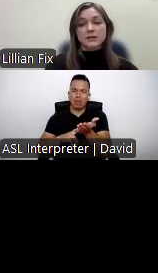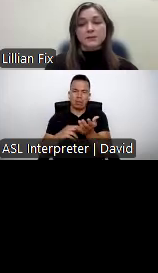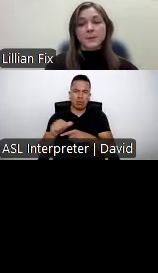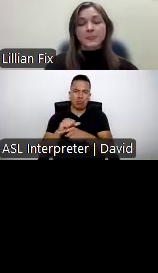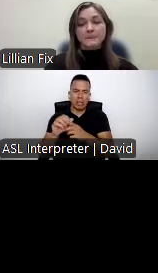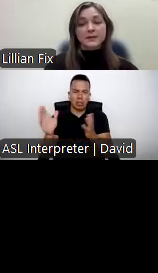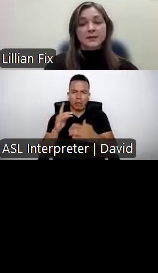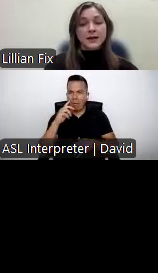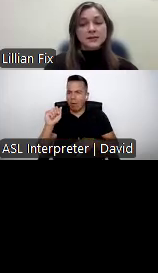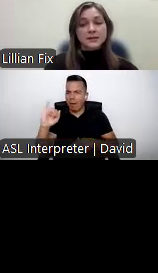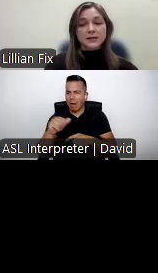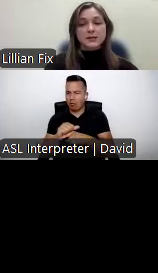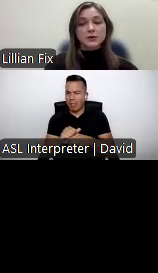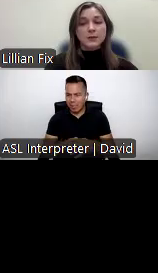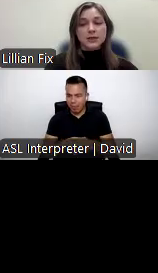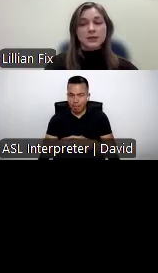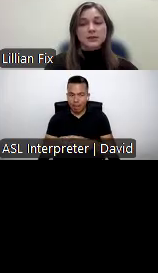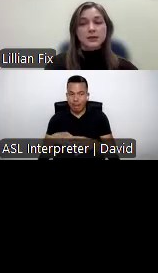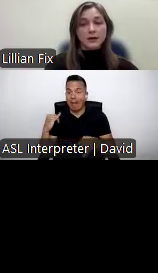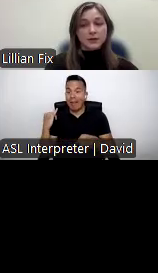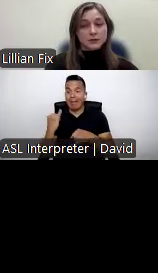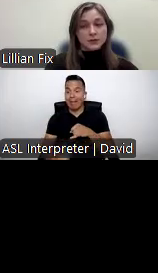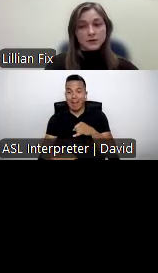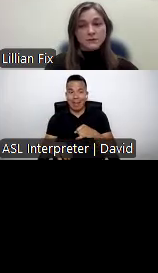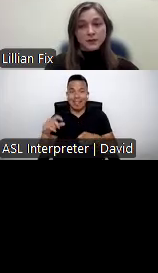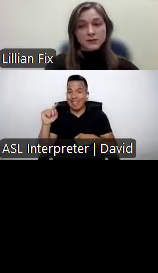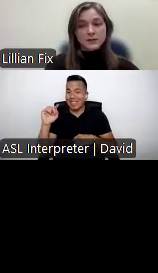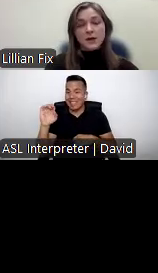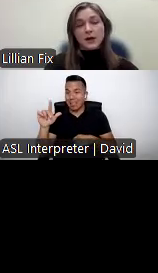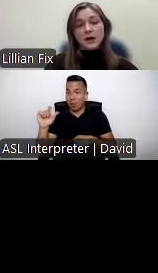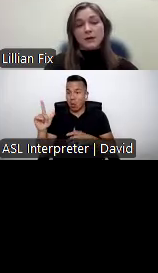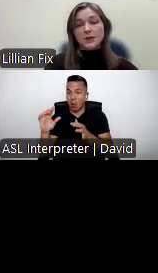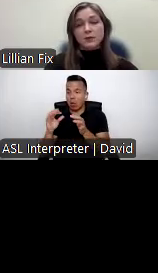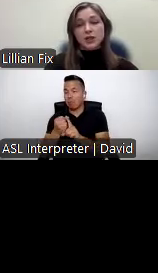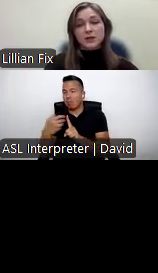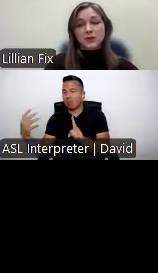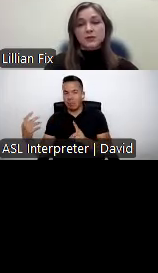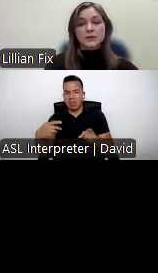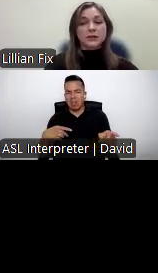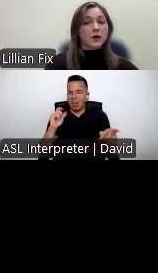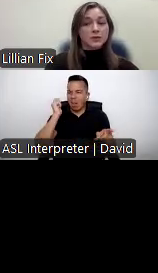trainings. And then lastly, the TEGL mentions the Governor's Reserve Funds, which can be used for